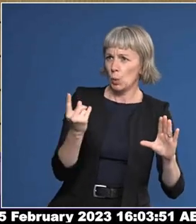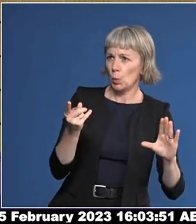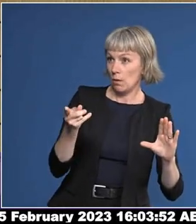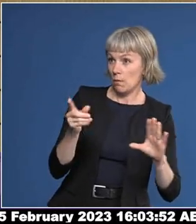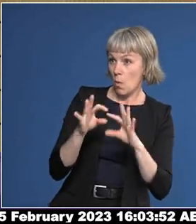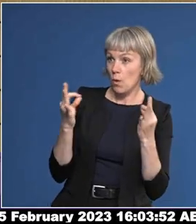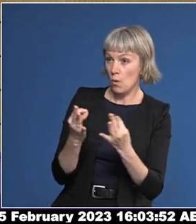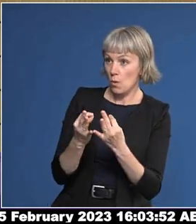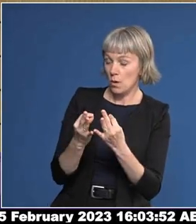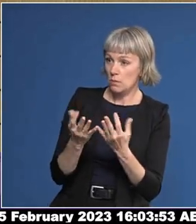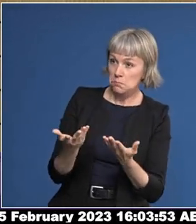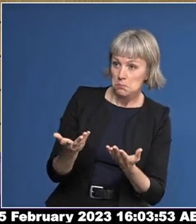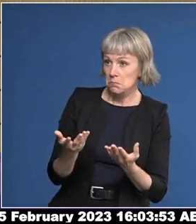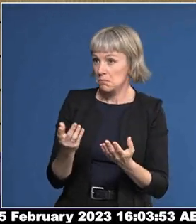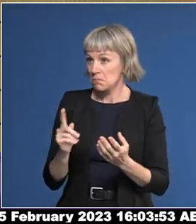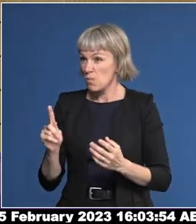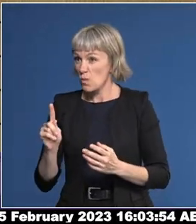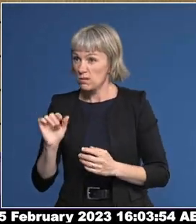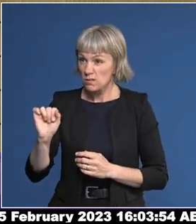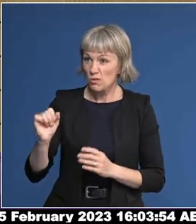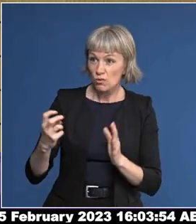approaching, what requirements they have and how they should be meeting them.